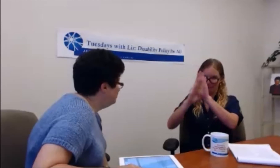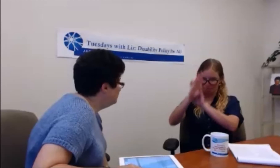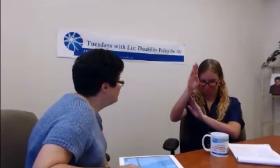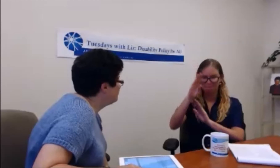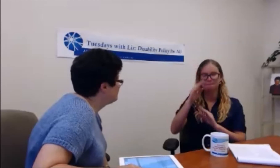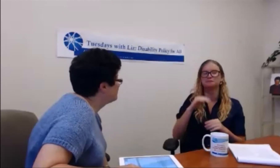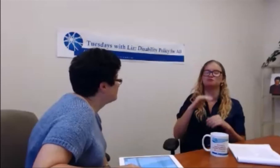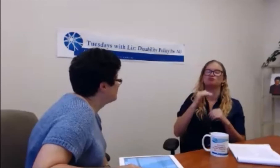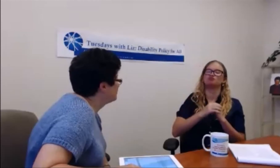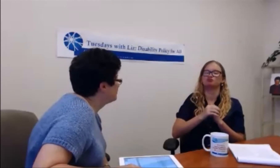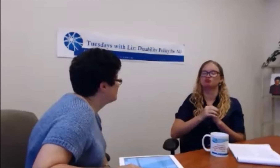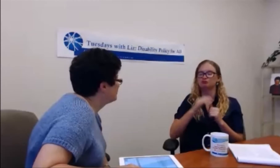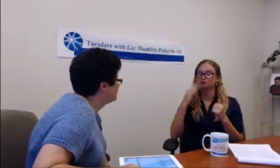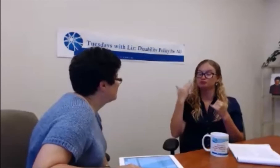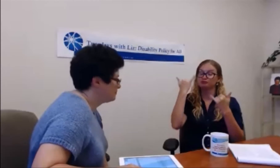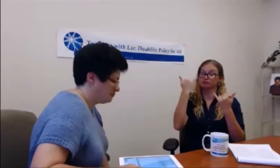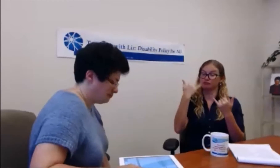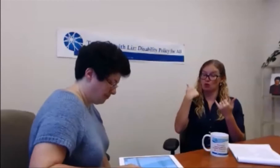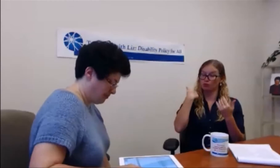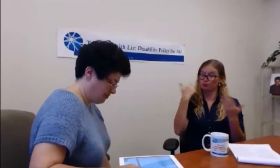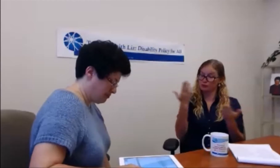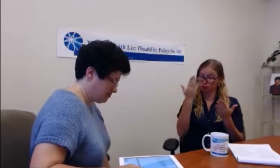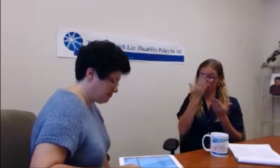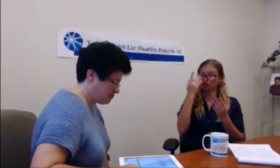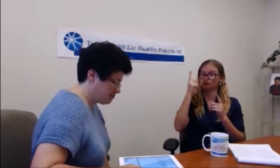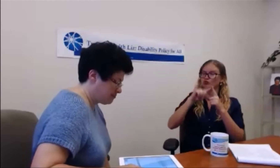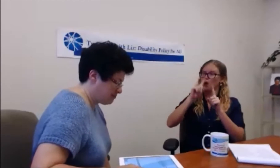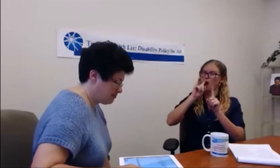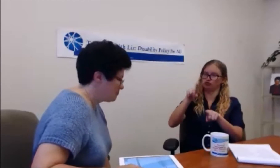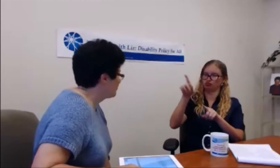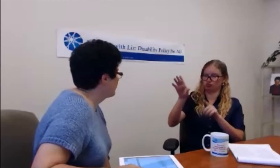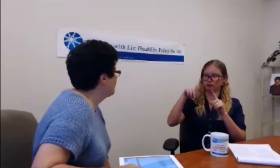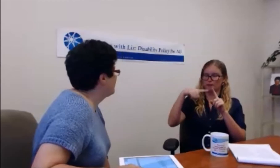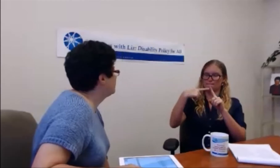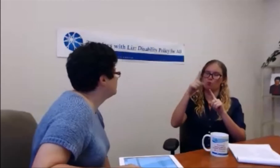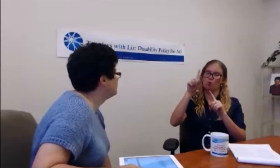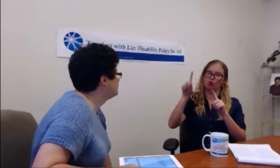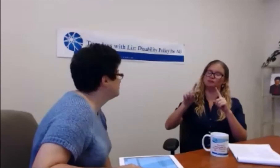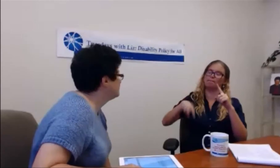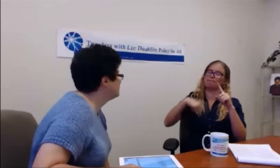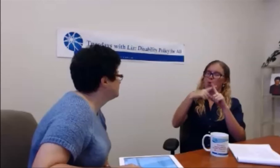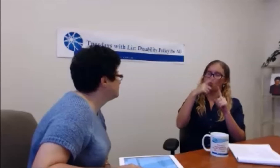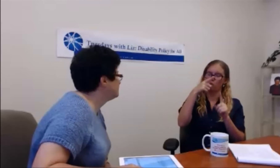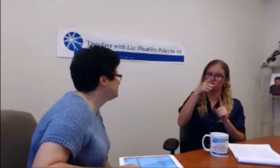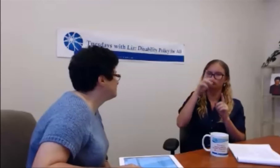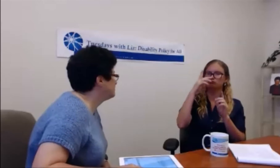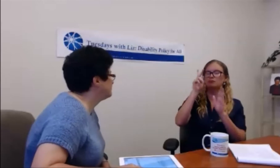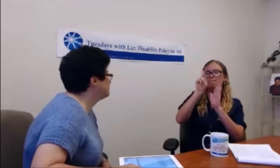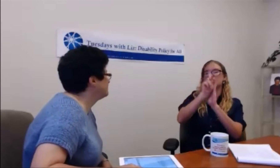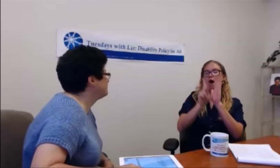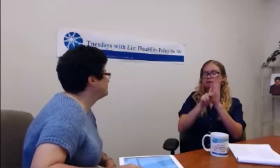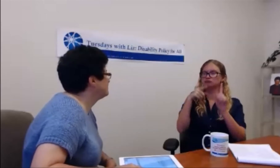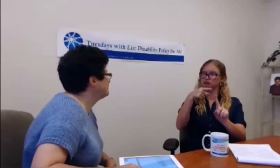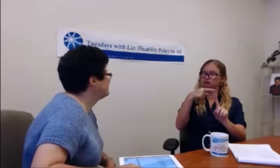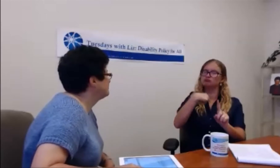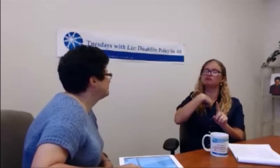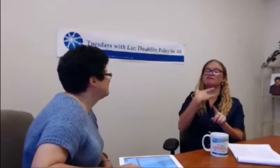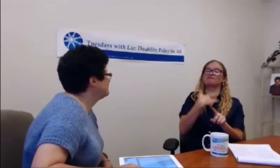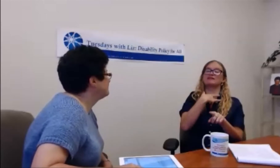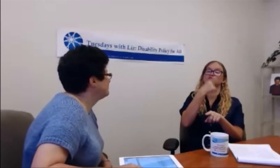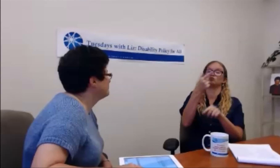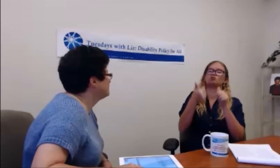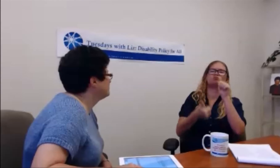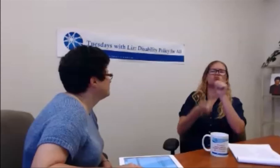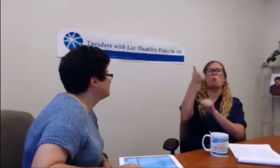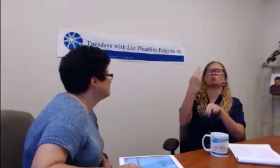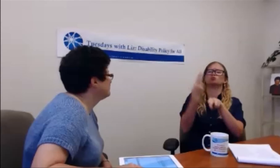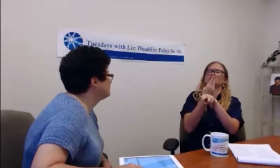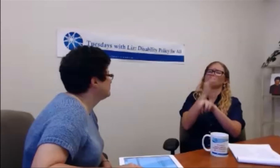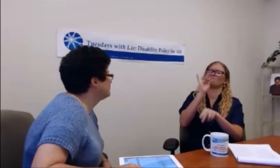Development Studies. Now, I am here to answer your question about policies. I feel the most